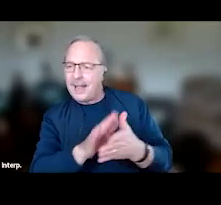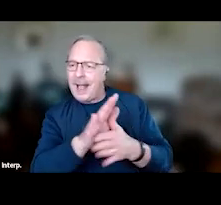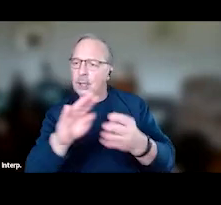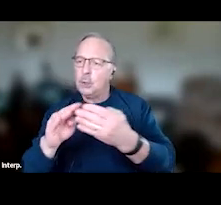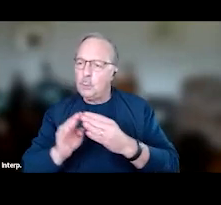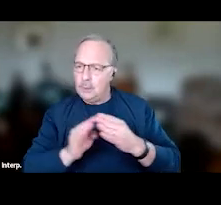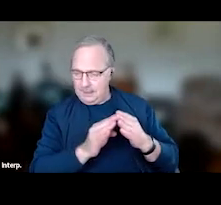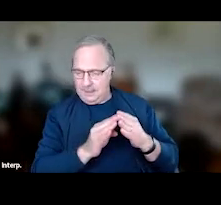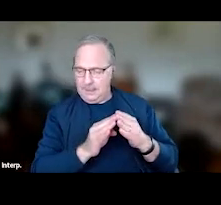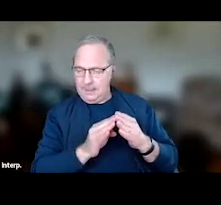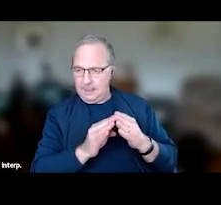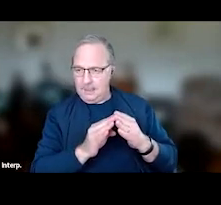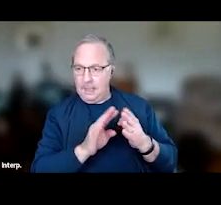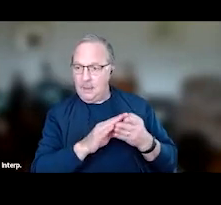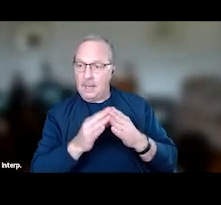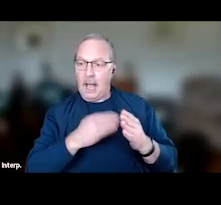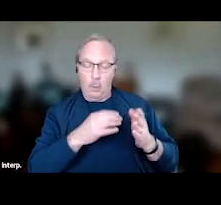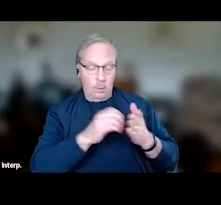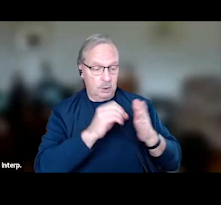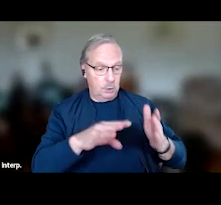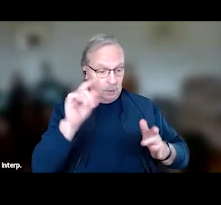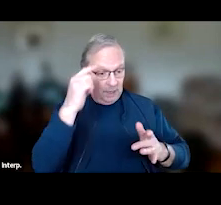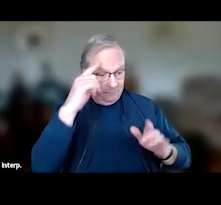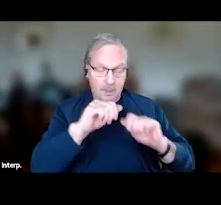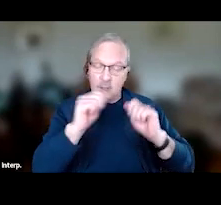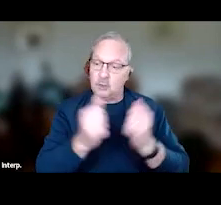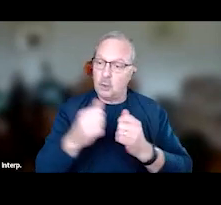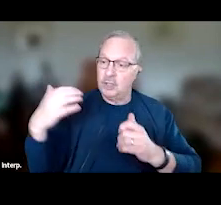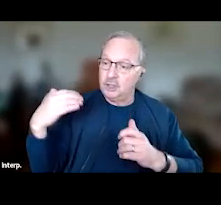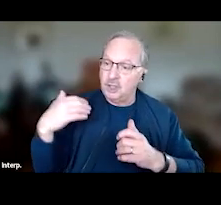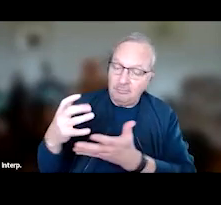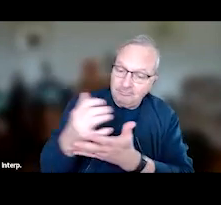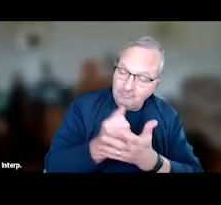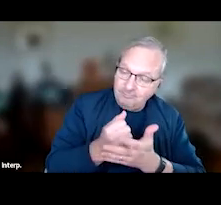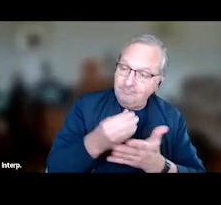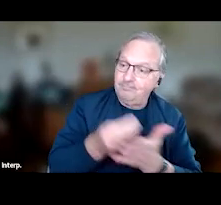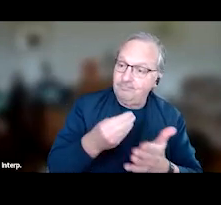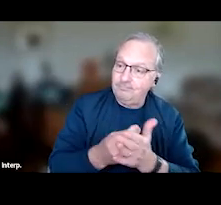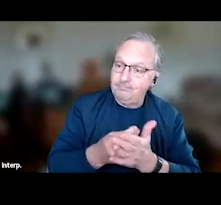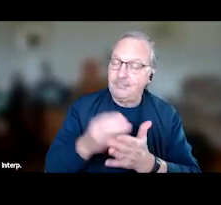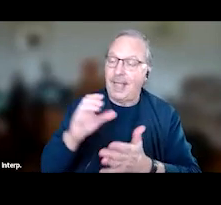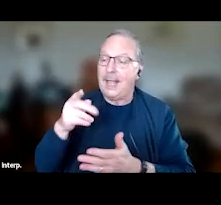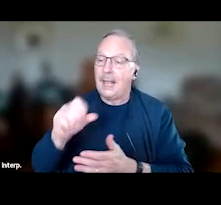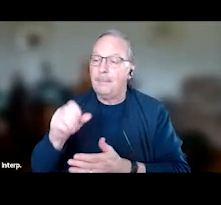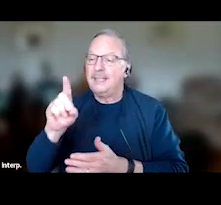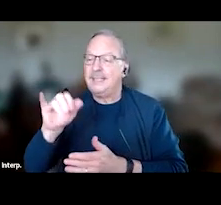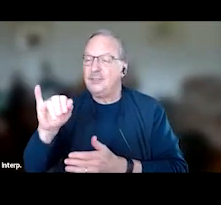In college, I was student government association, chair of fundraising, campus DJ, campus newspaper writer,